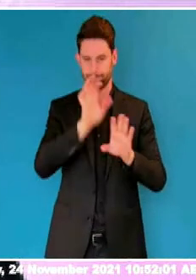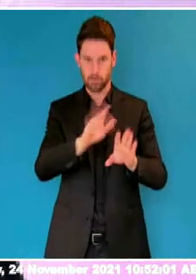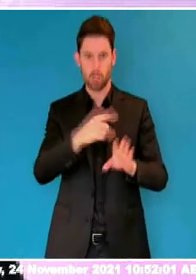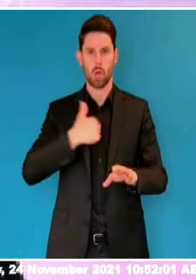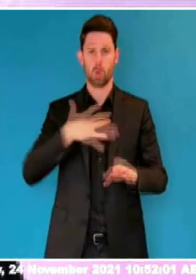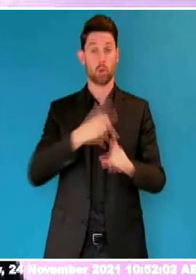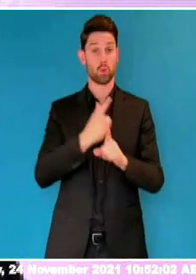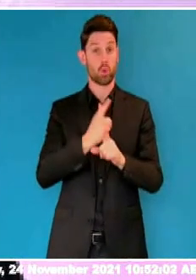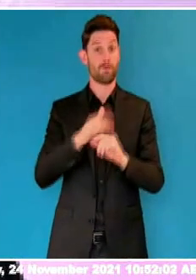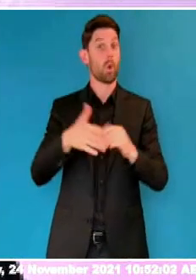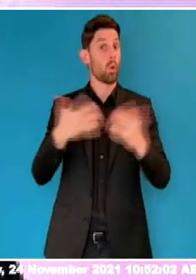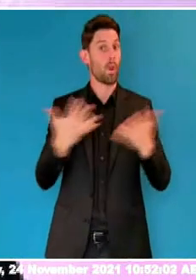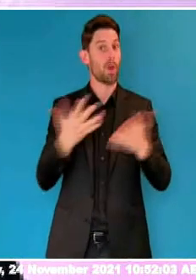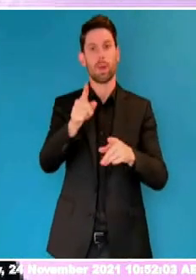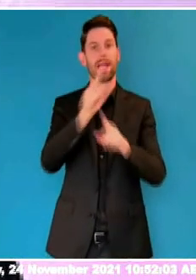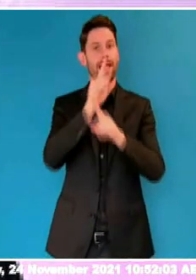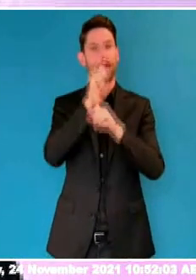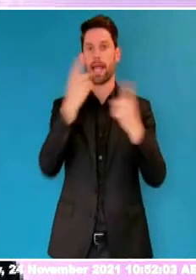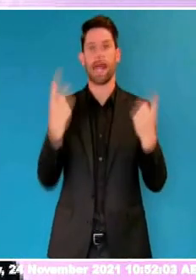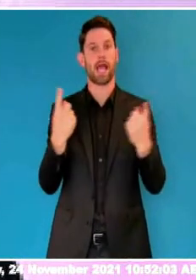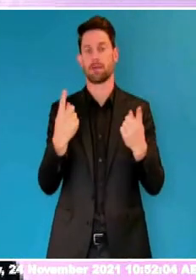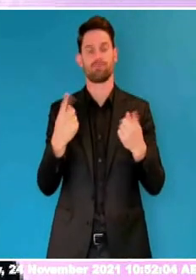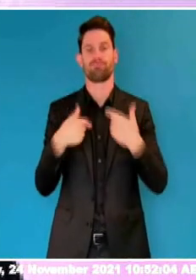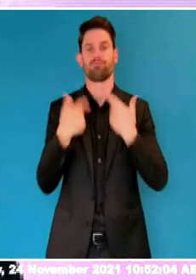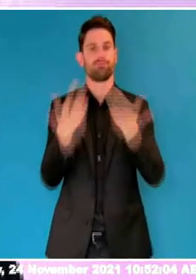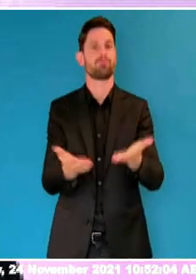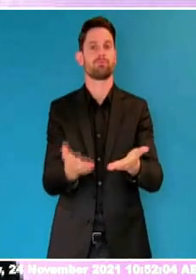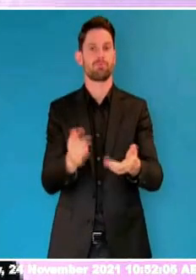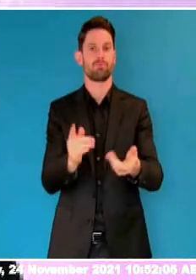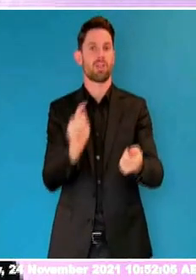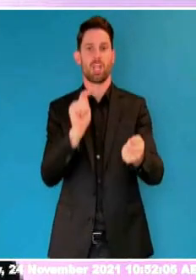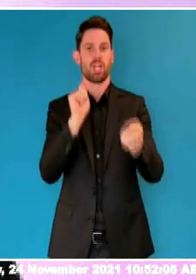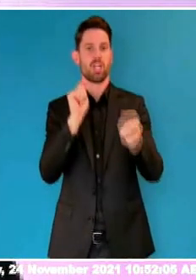not provided. So there has been a request but you've not been able to provide it.